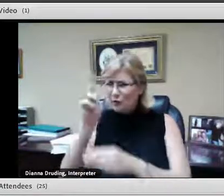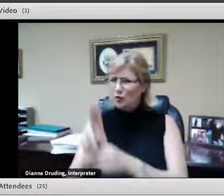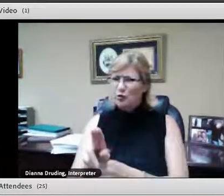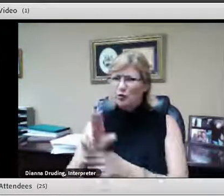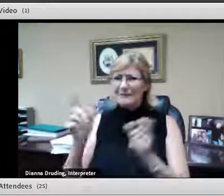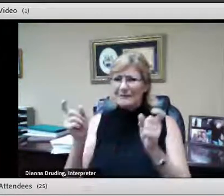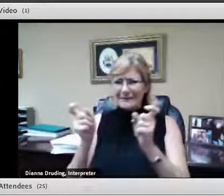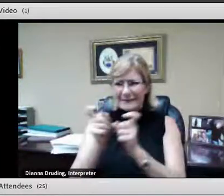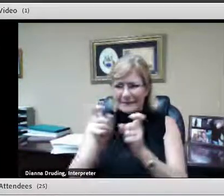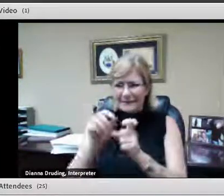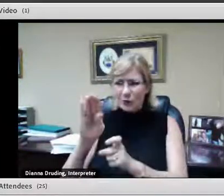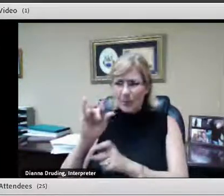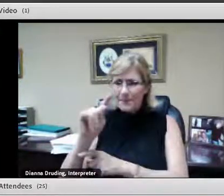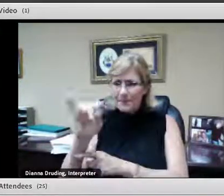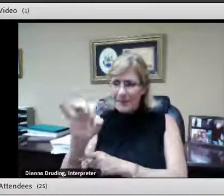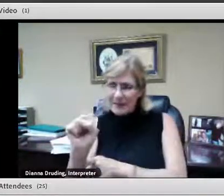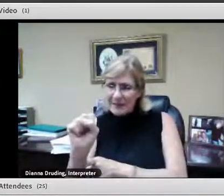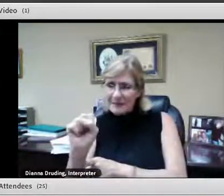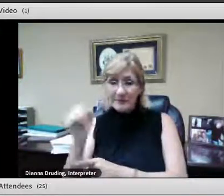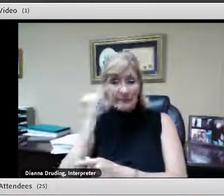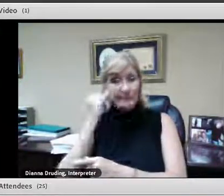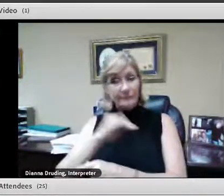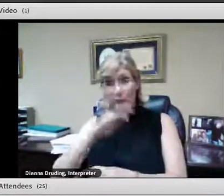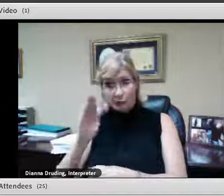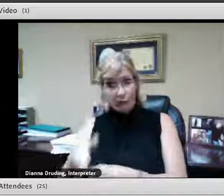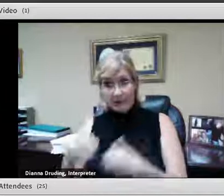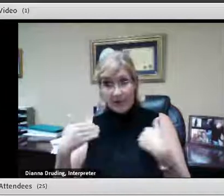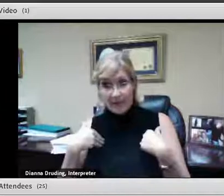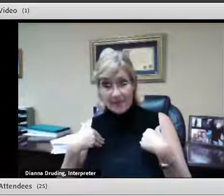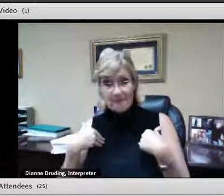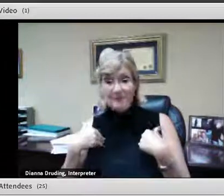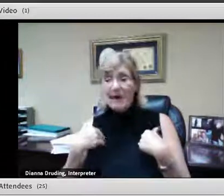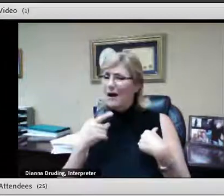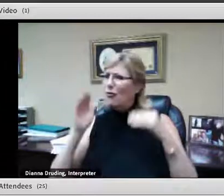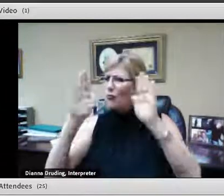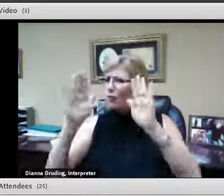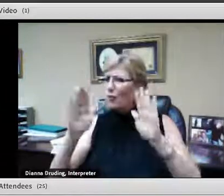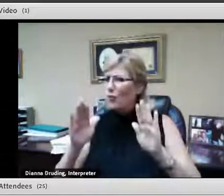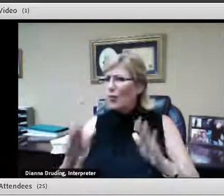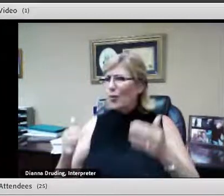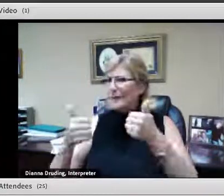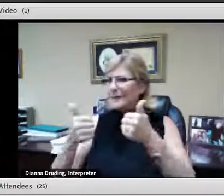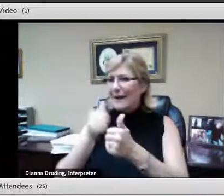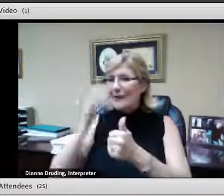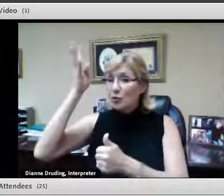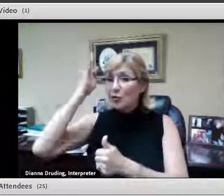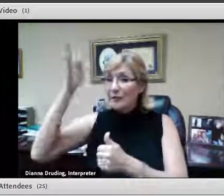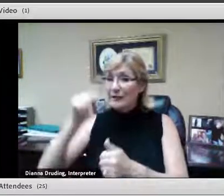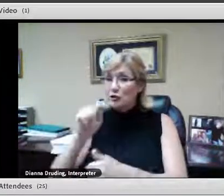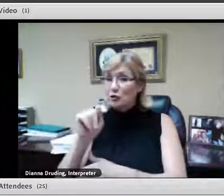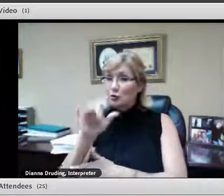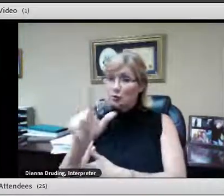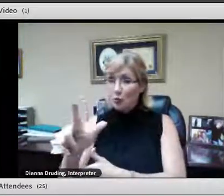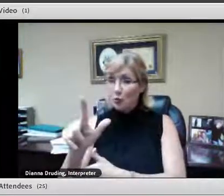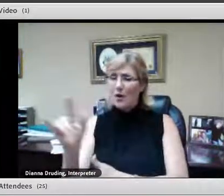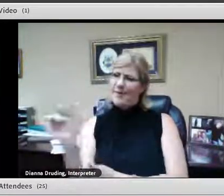If you haven't, littleBits are an ideal game-creation tool. Hilary: They are super fun. Ryan: They're like snap circuits,